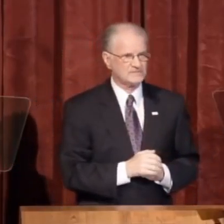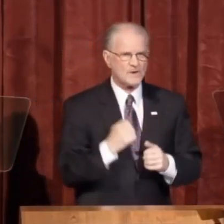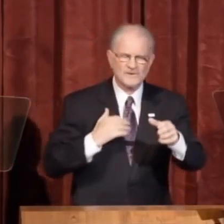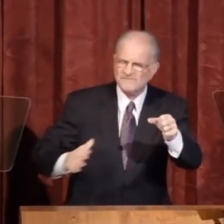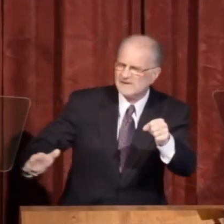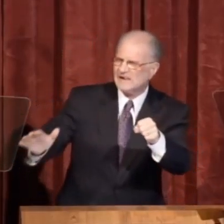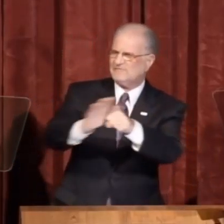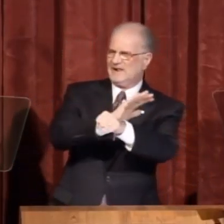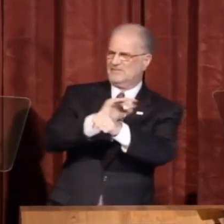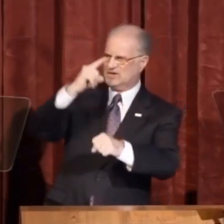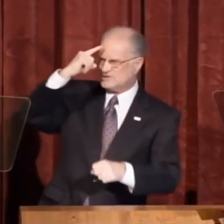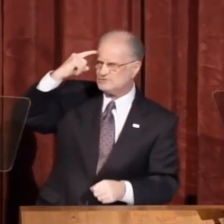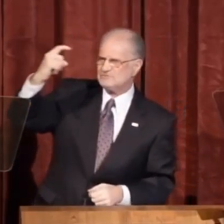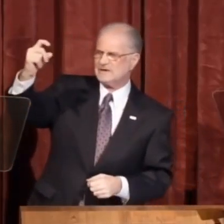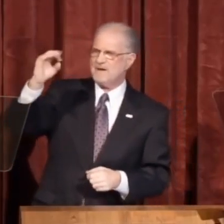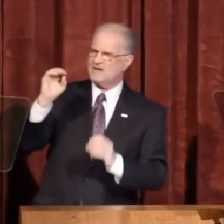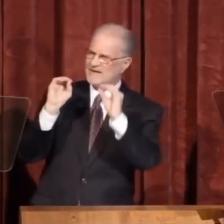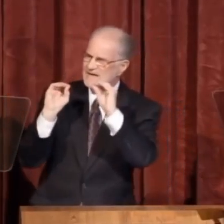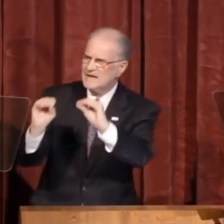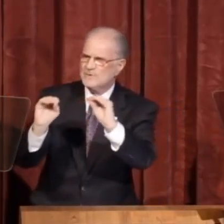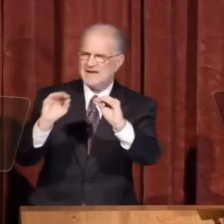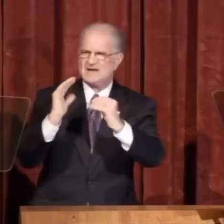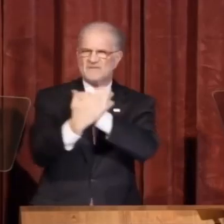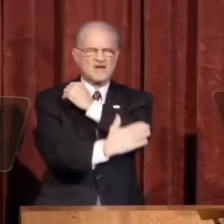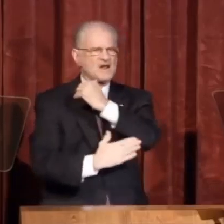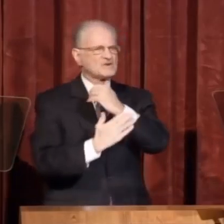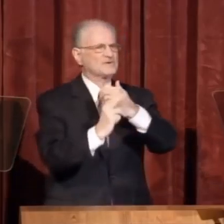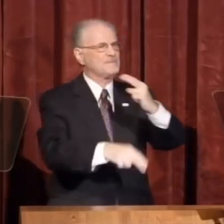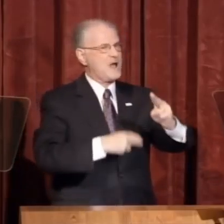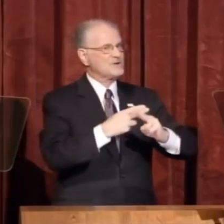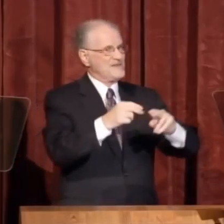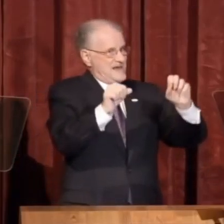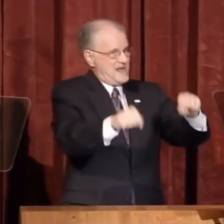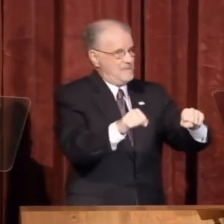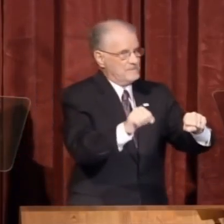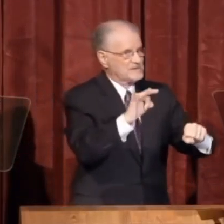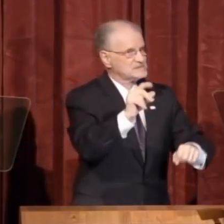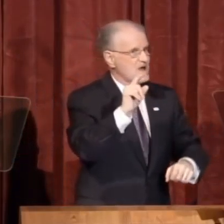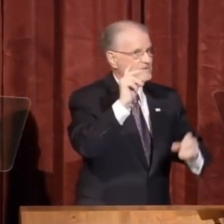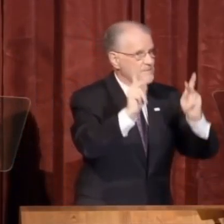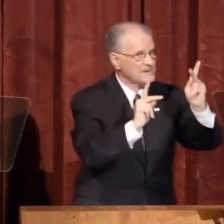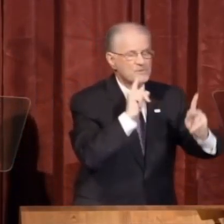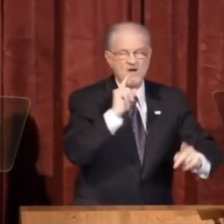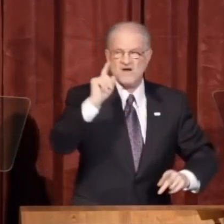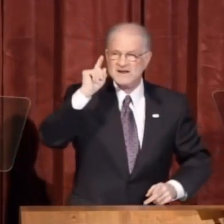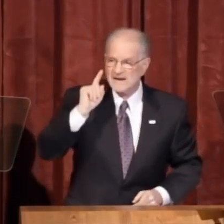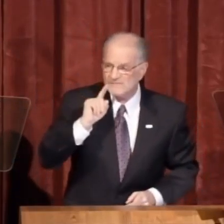On what do we build on our dreams? What is our foundation?